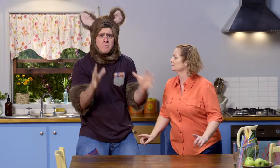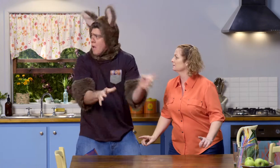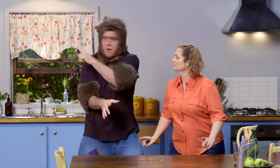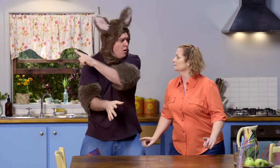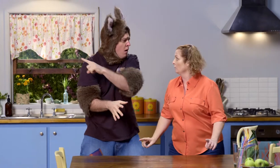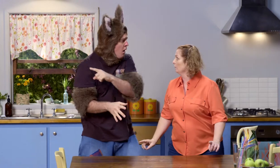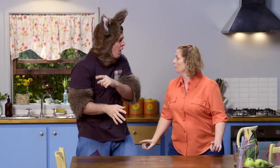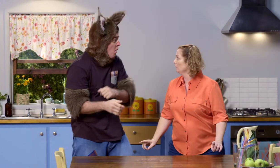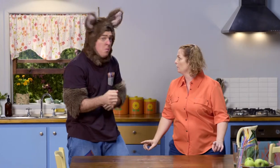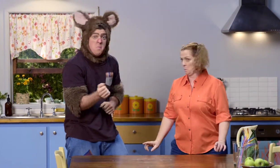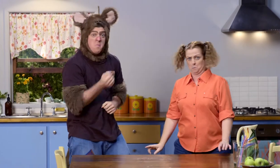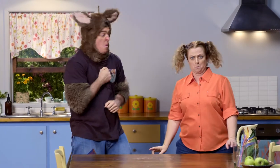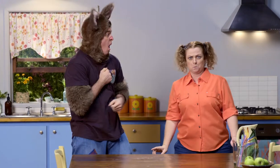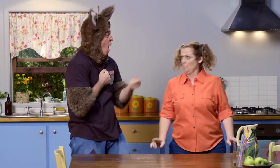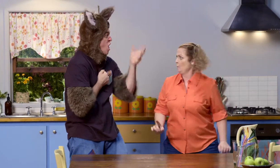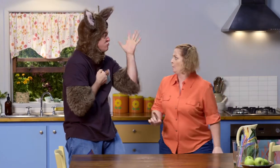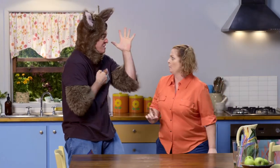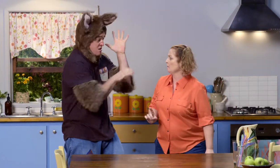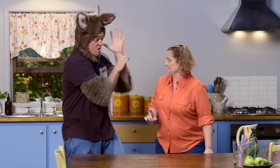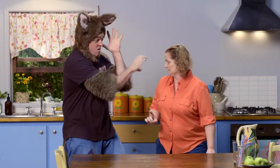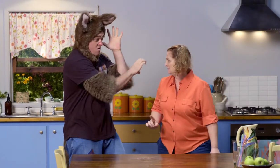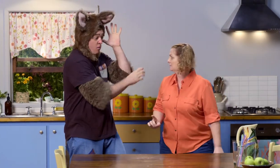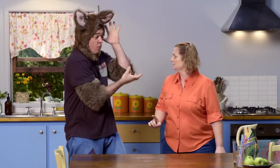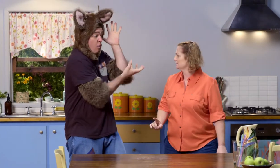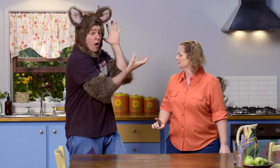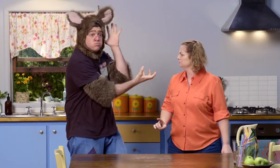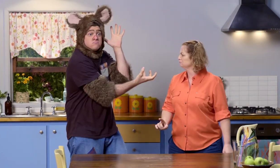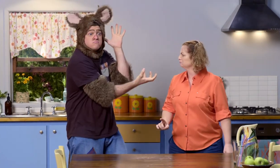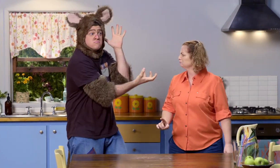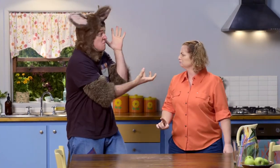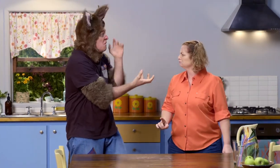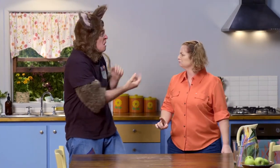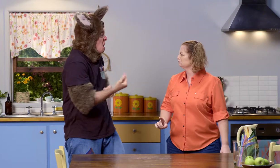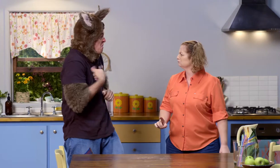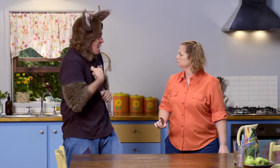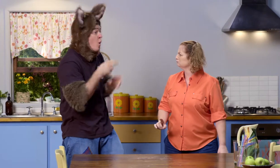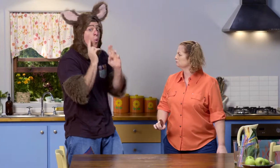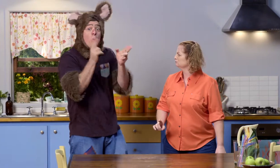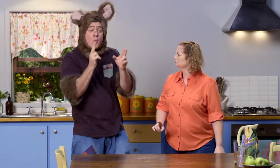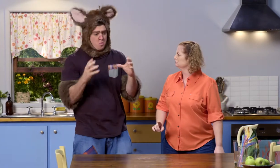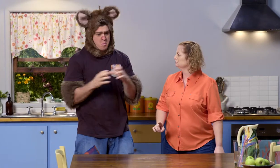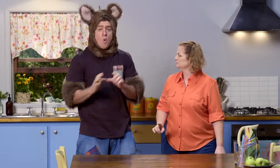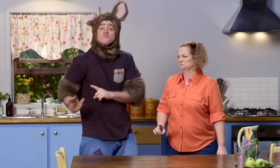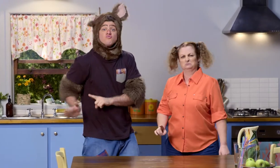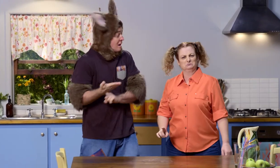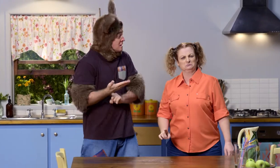I've just seen the most unusual thing. There's something on the branch of my tree. You know when I play cricket, and I hit the ball?